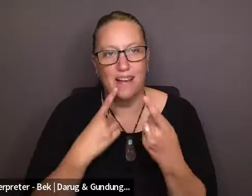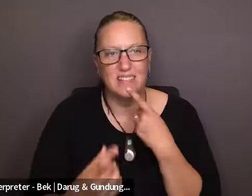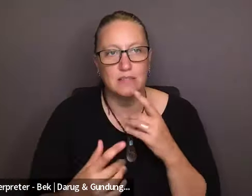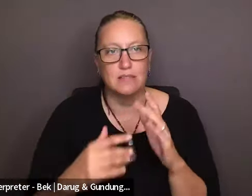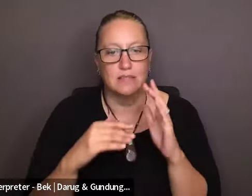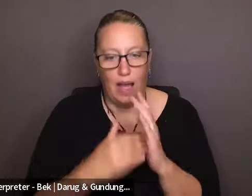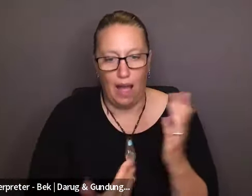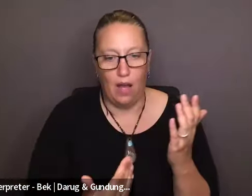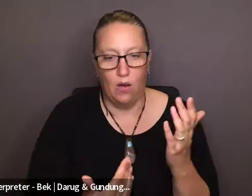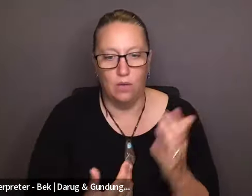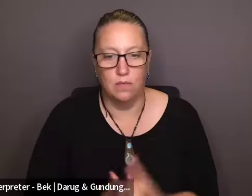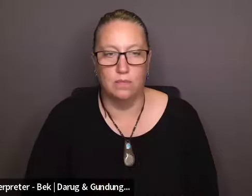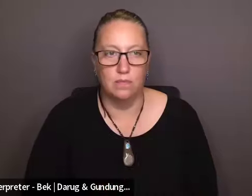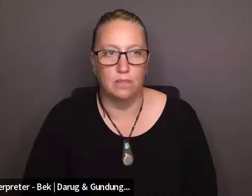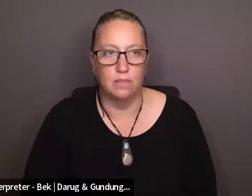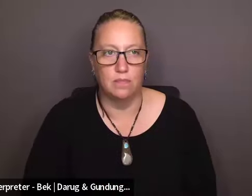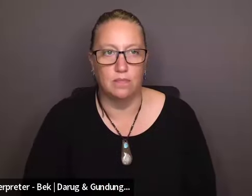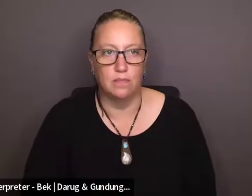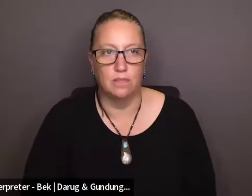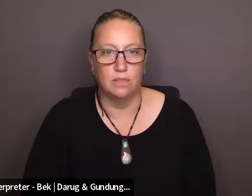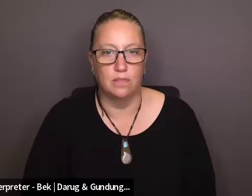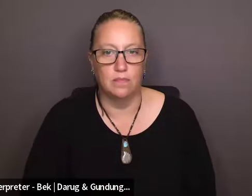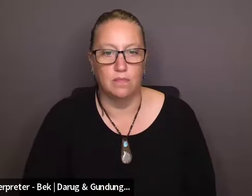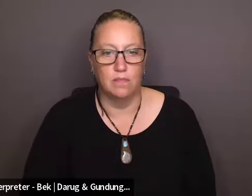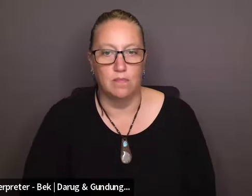I'll get you to share the slides again, Sue.